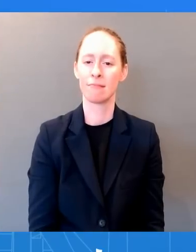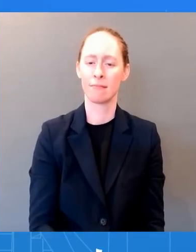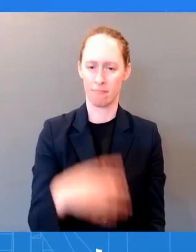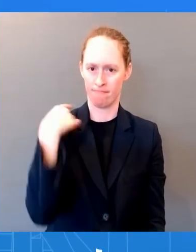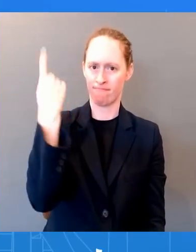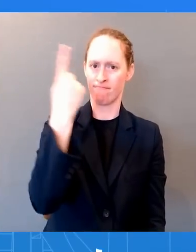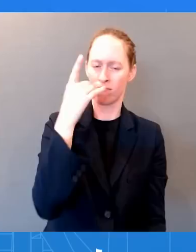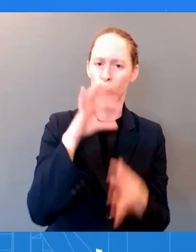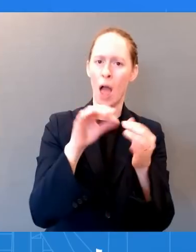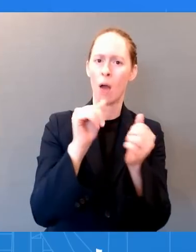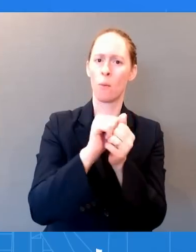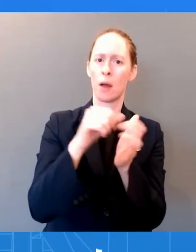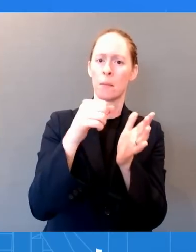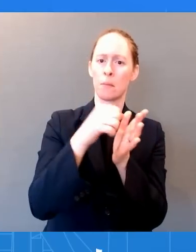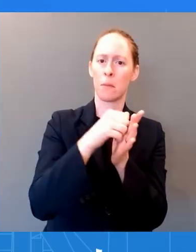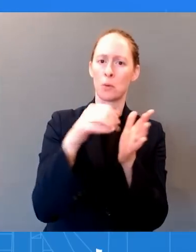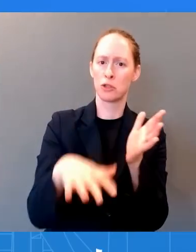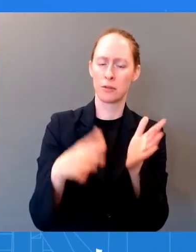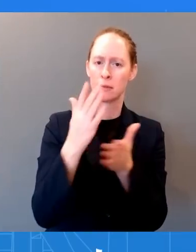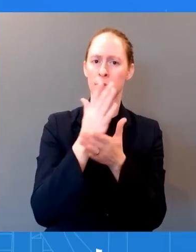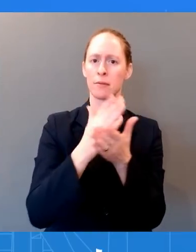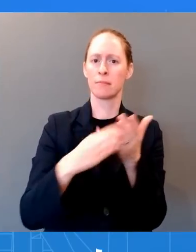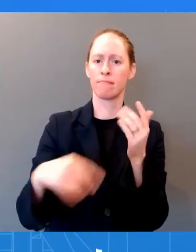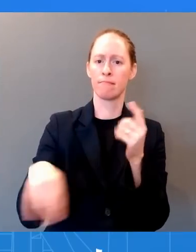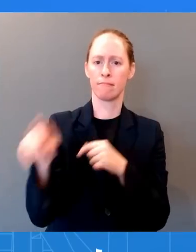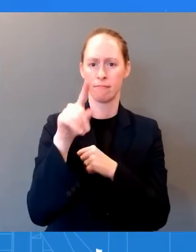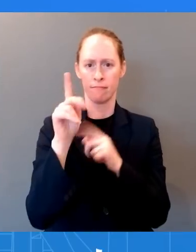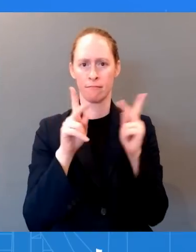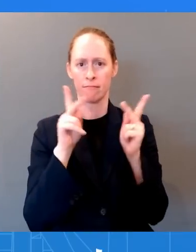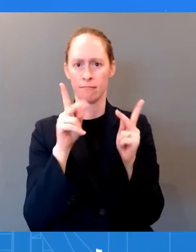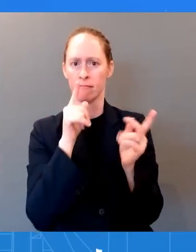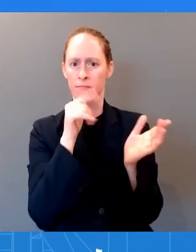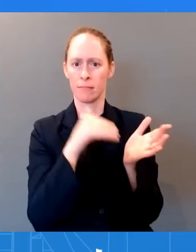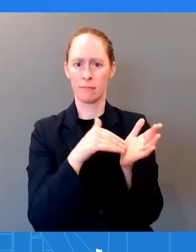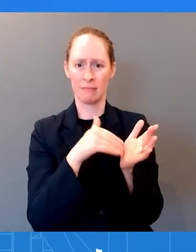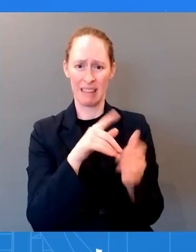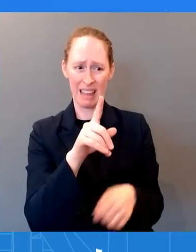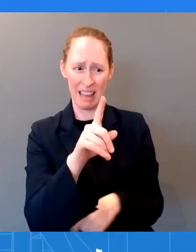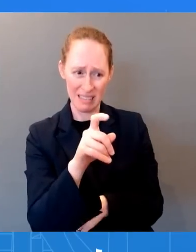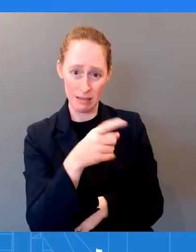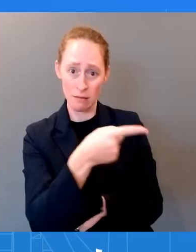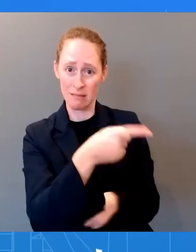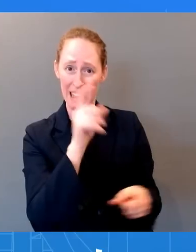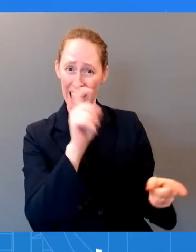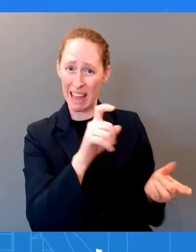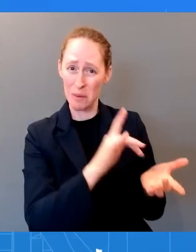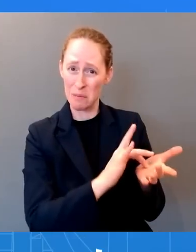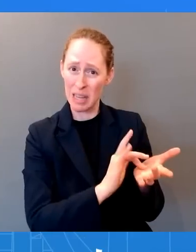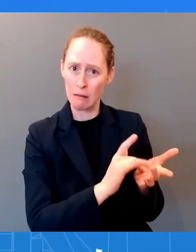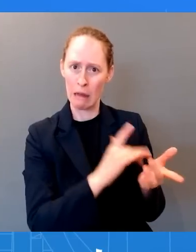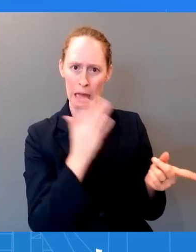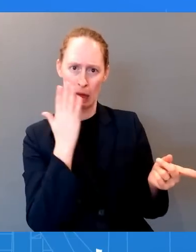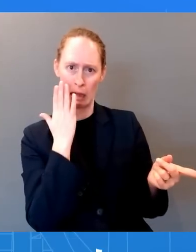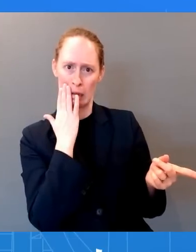if they can provide certain procedures for women, even if they feel that it's medically necessary, if they're going to run afoul of state law.